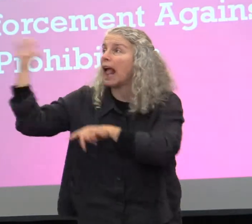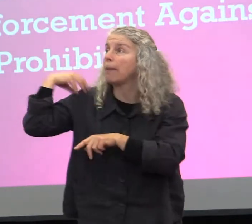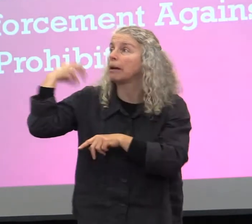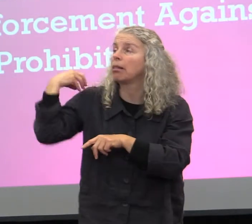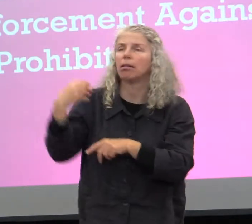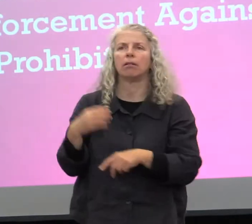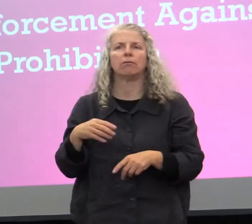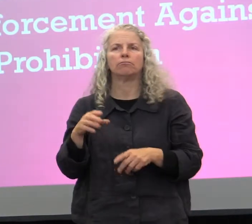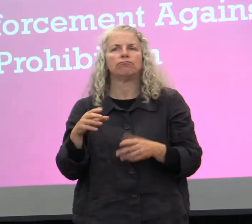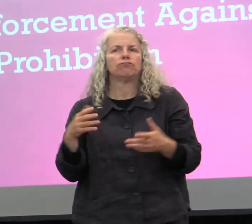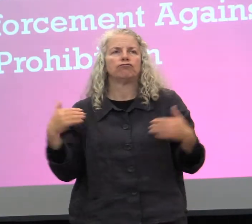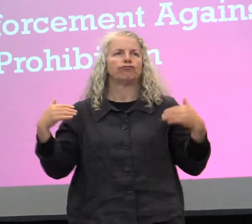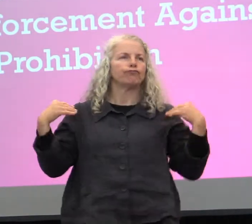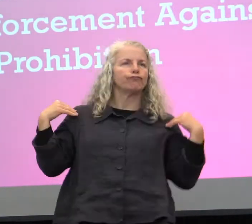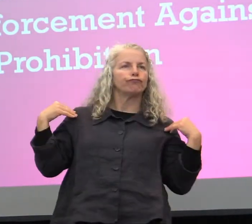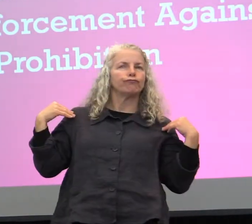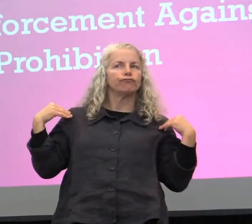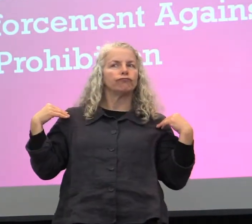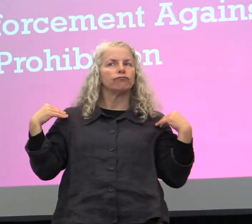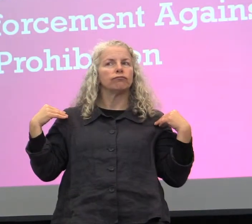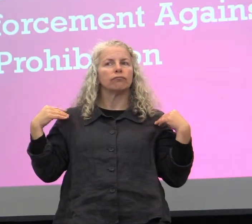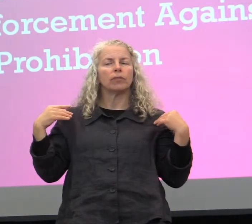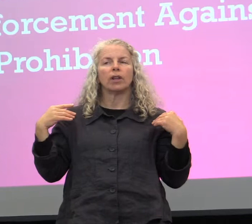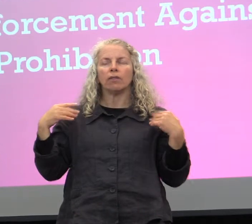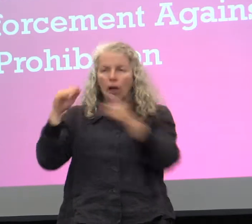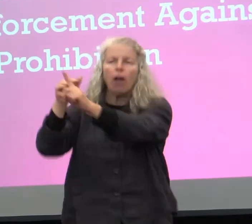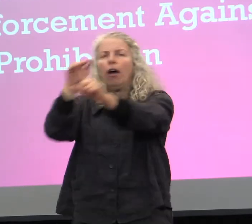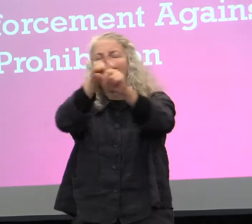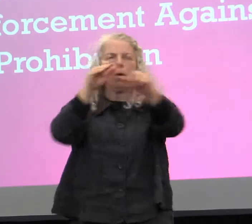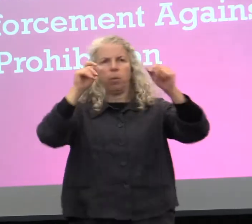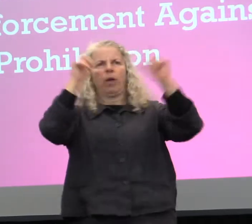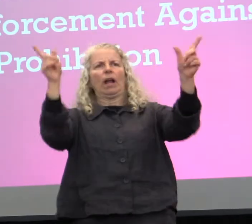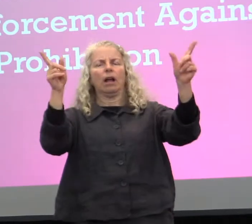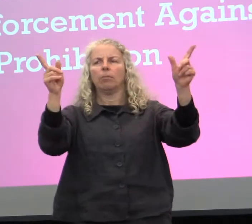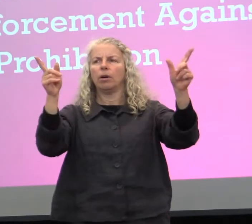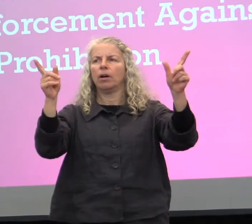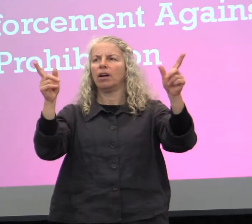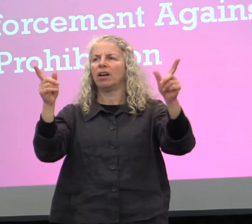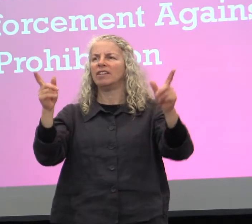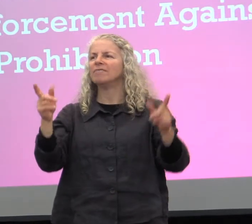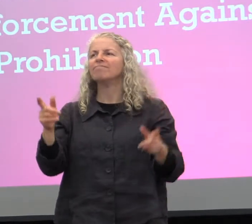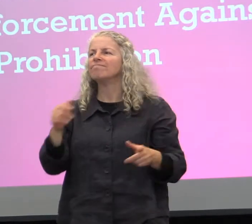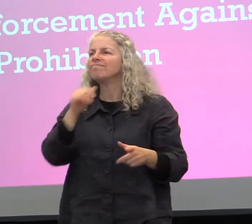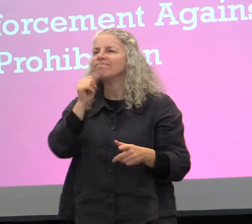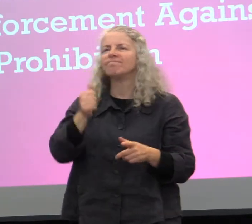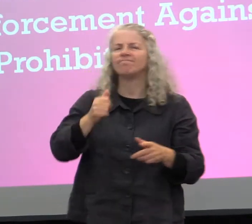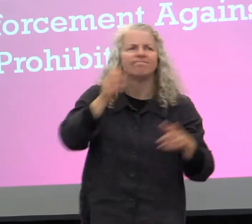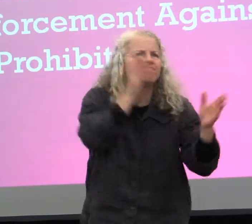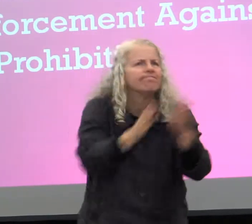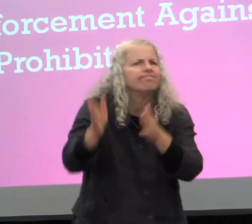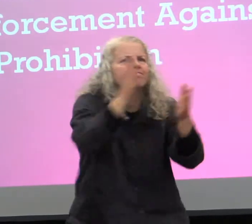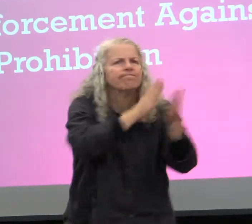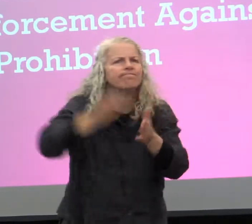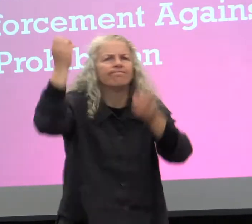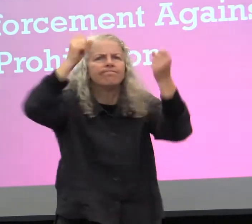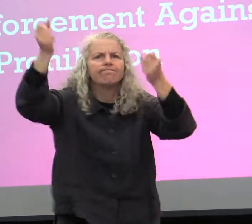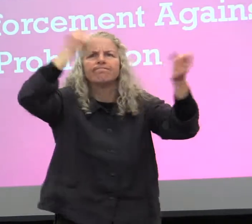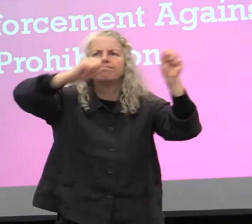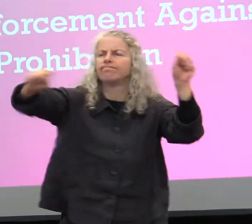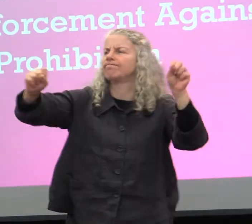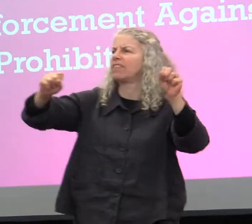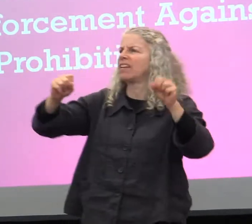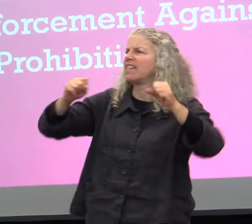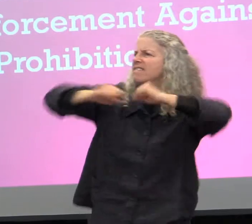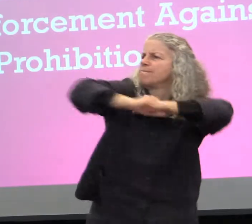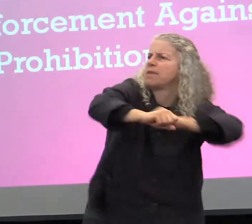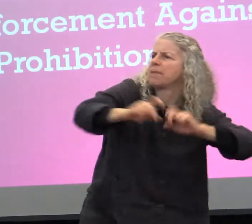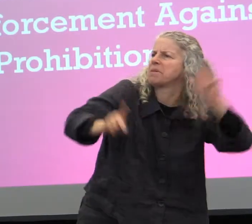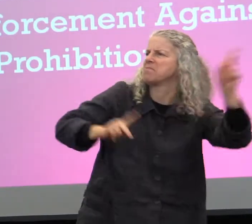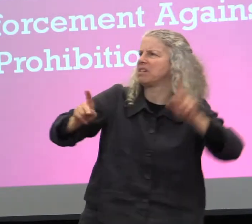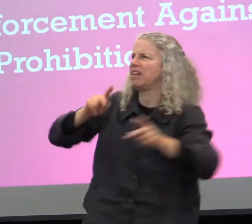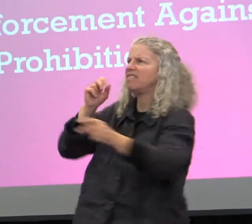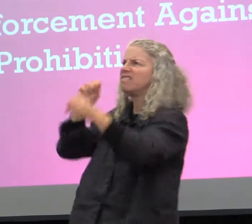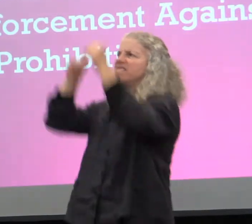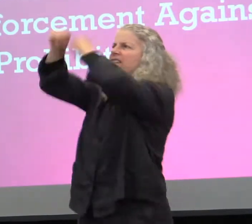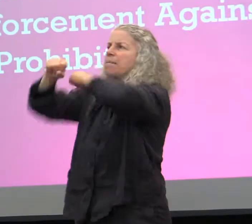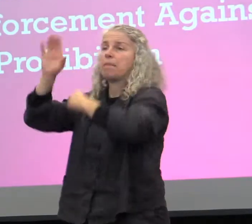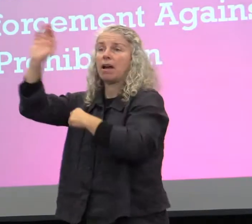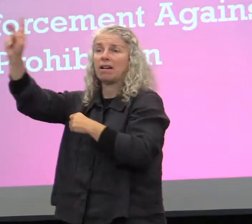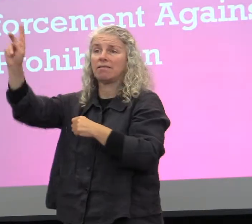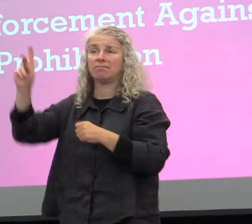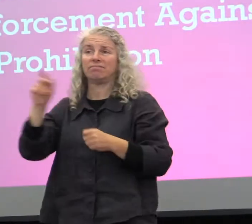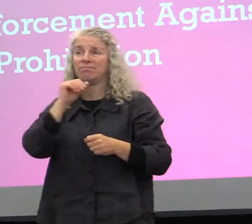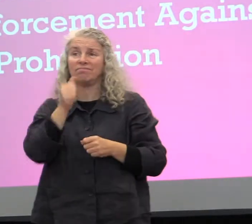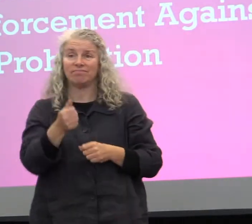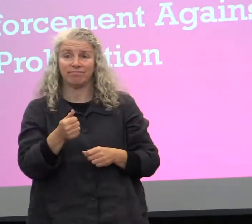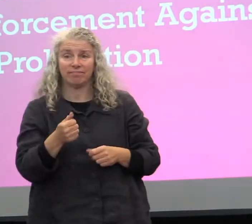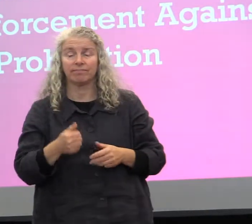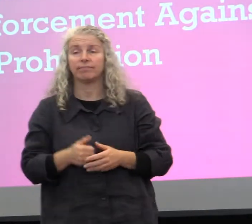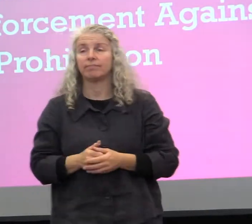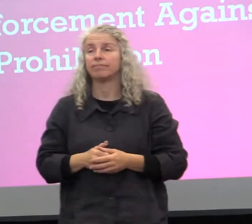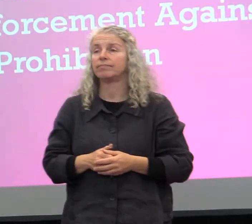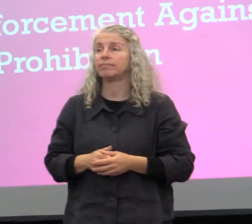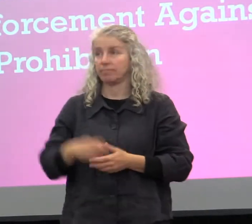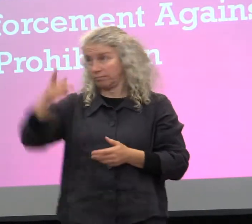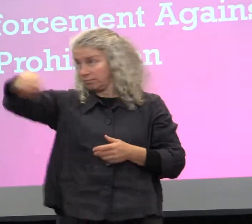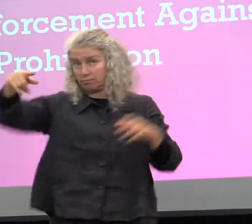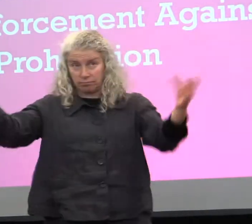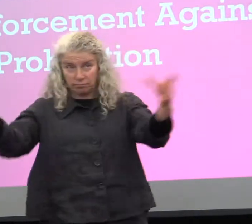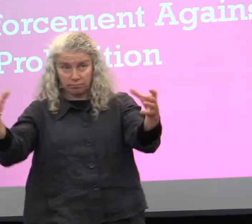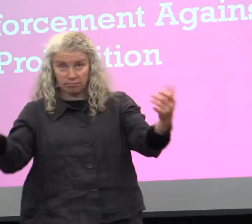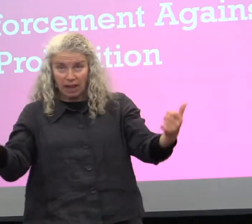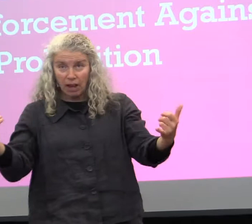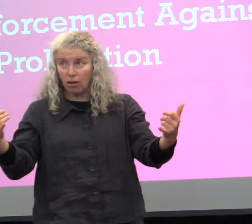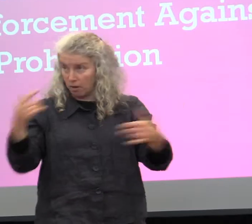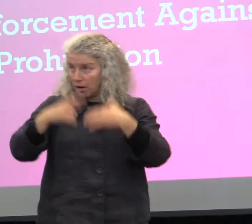And when we are awake, we fail to swiftly organize, defend, and to strike. This gathering here is about activism.